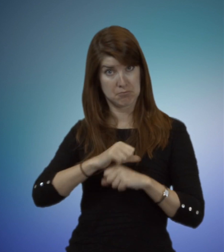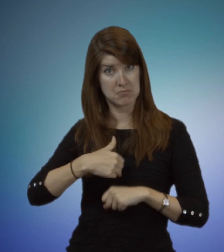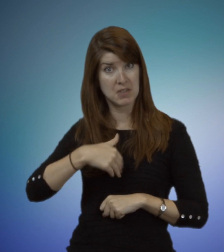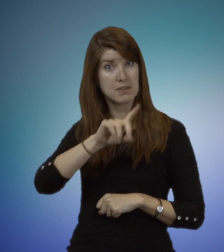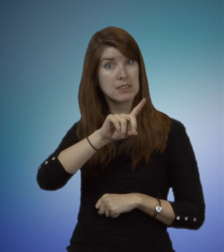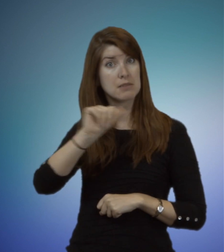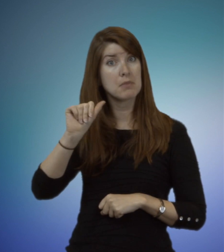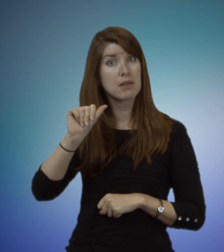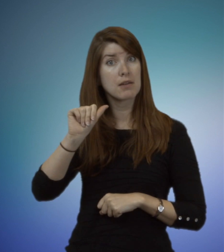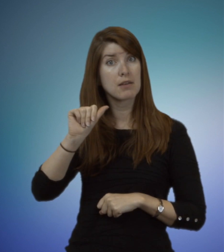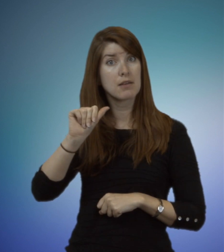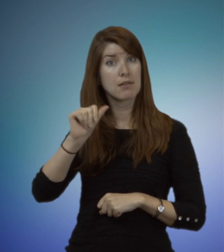For example, a communication disorder.